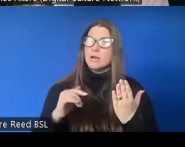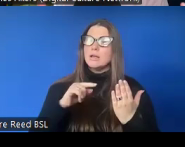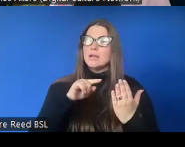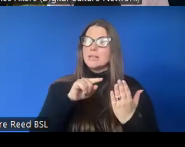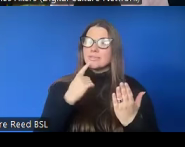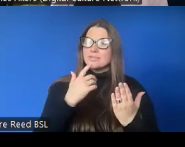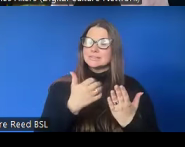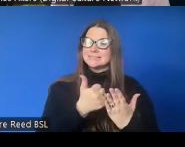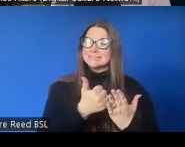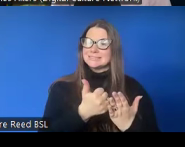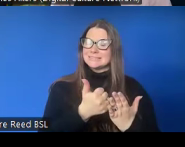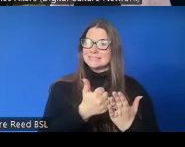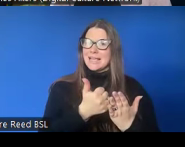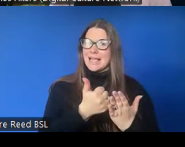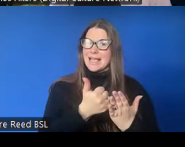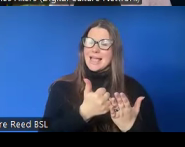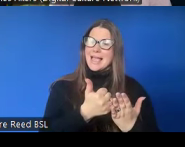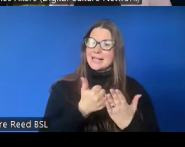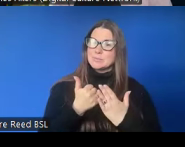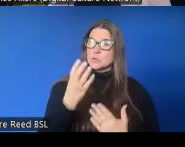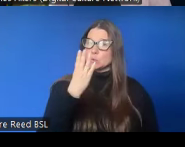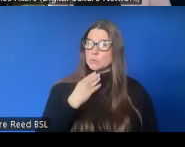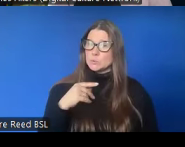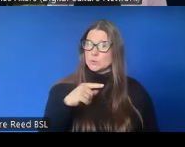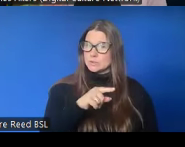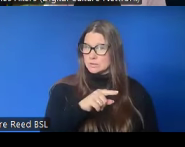in a way that's more long-term.